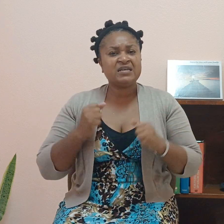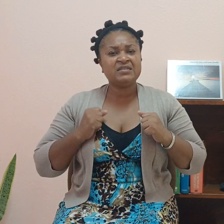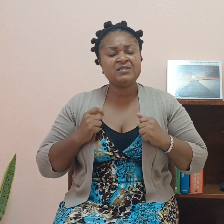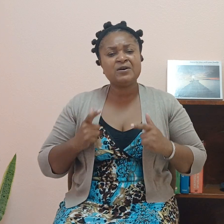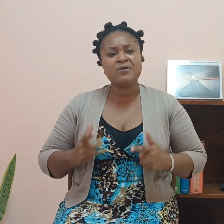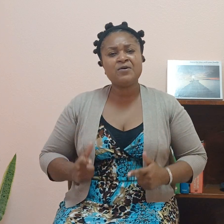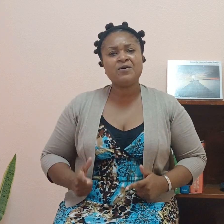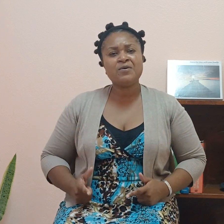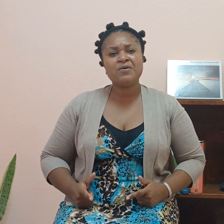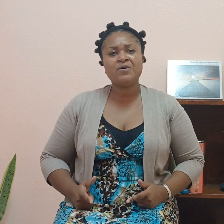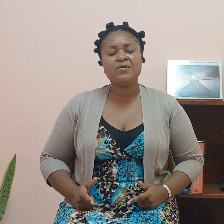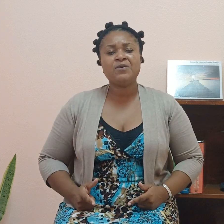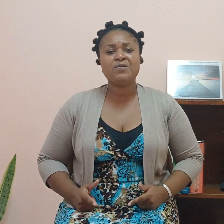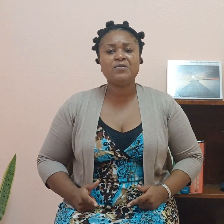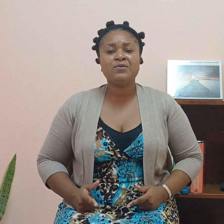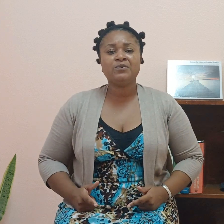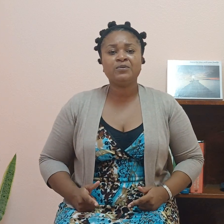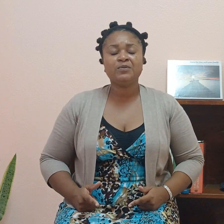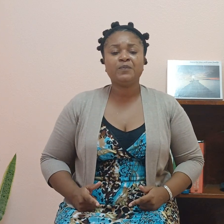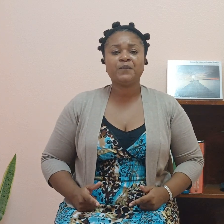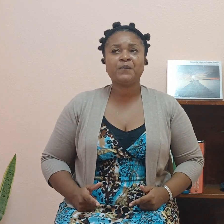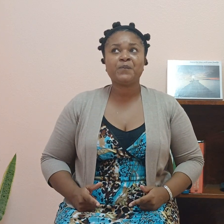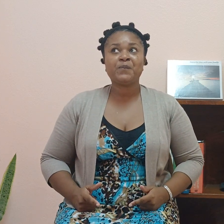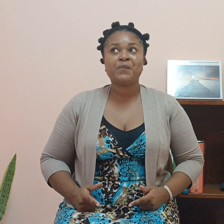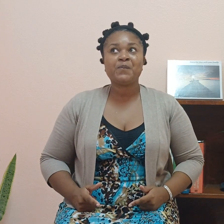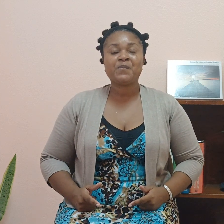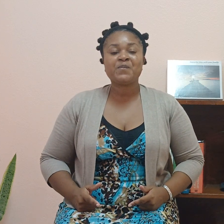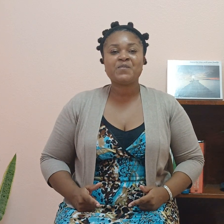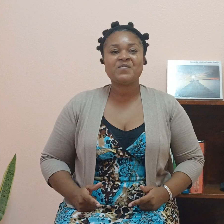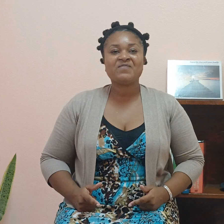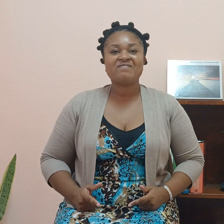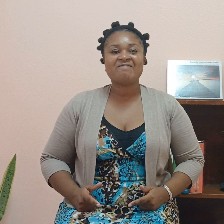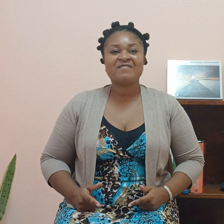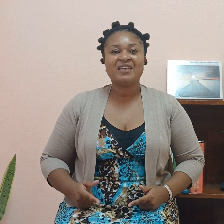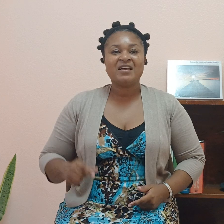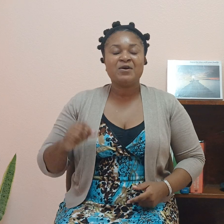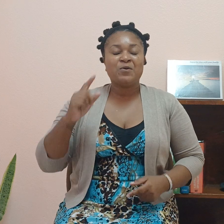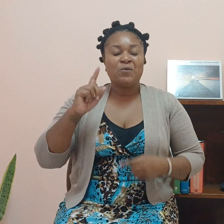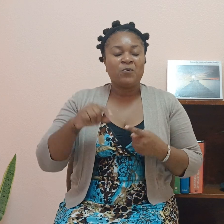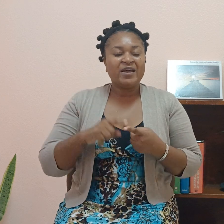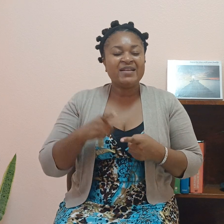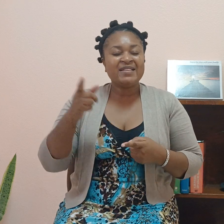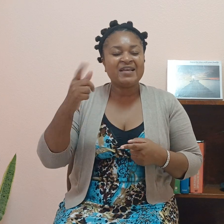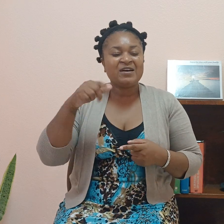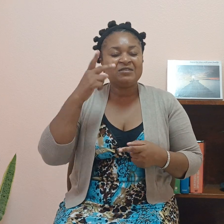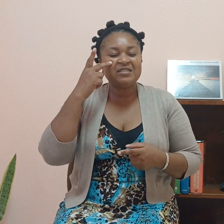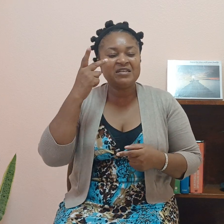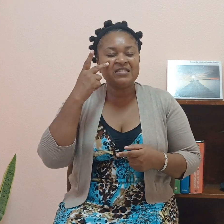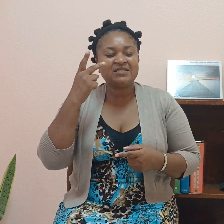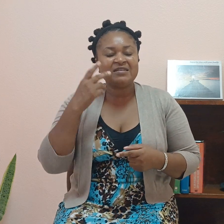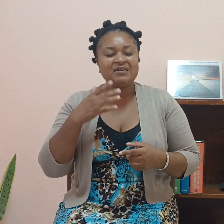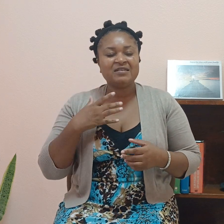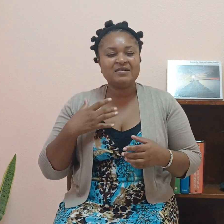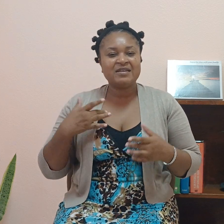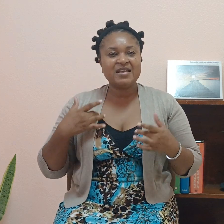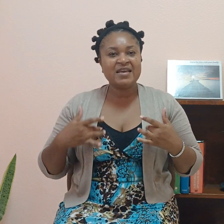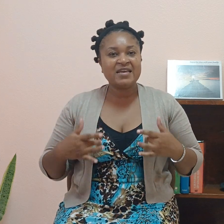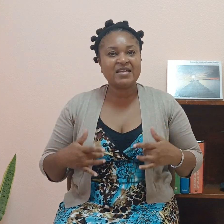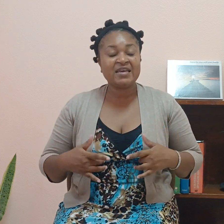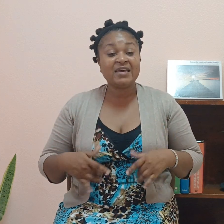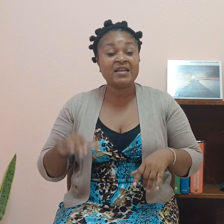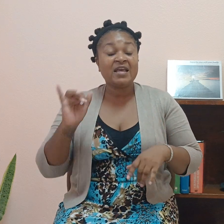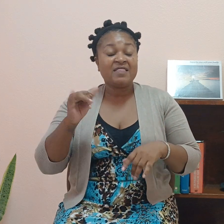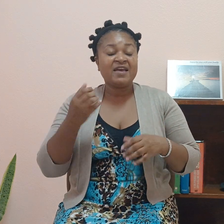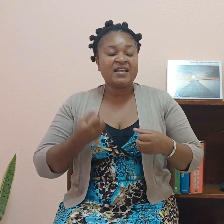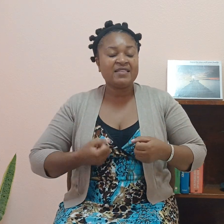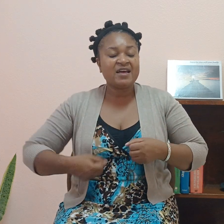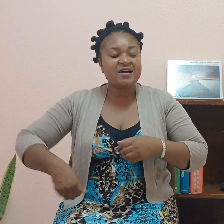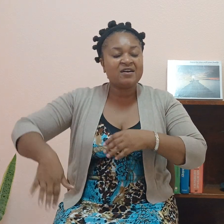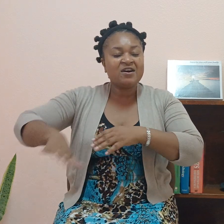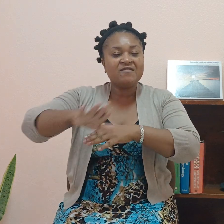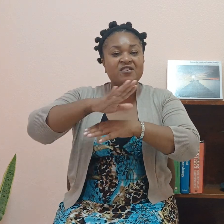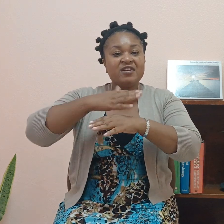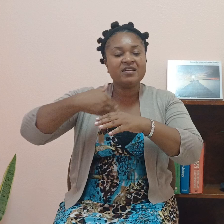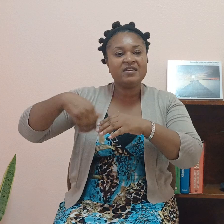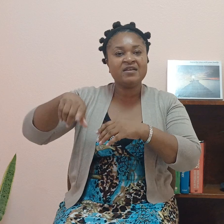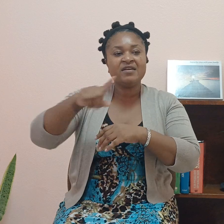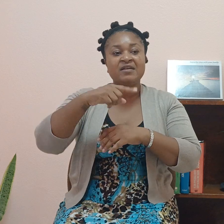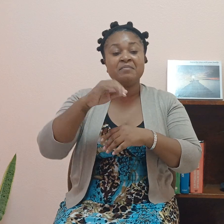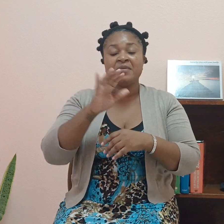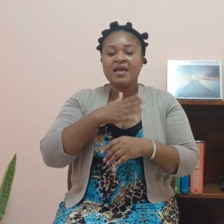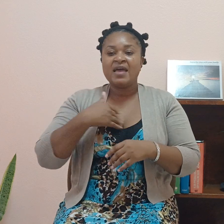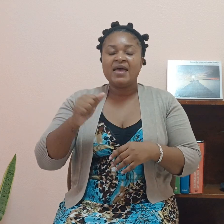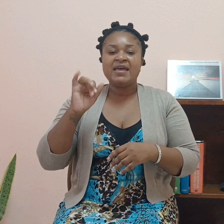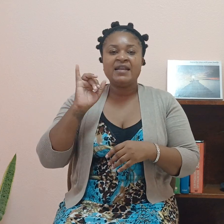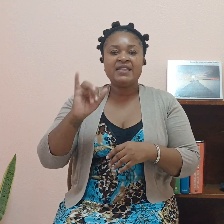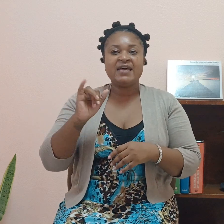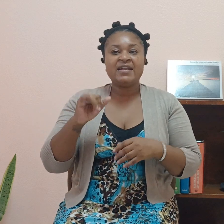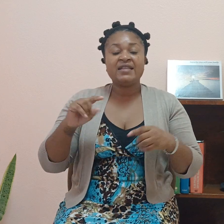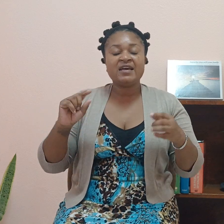cast out to thy house? when thou seest the naked, that thou cover him; and that